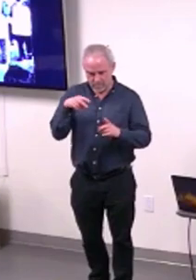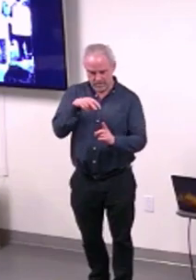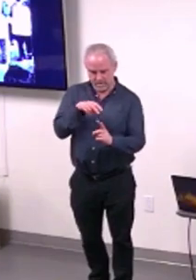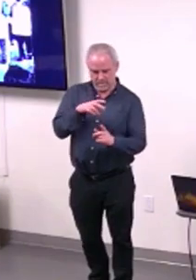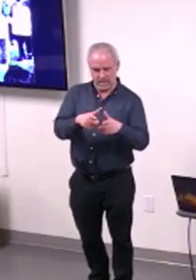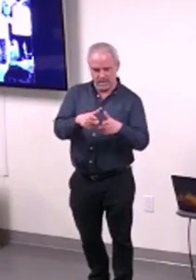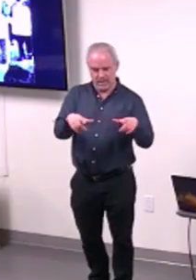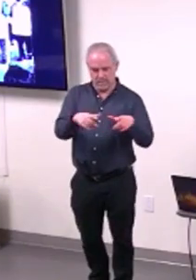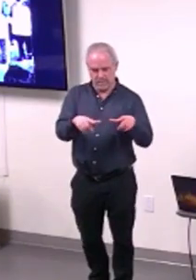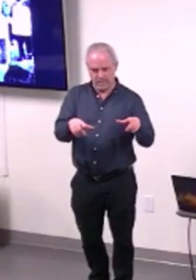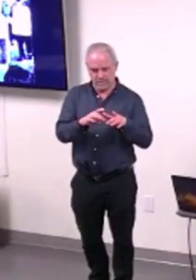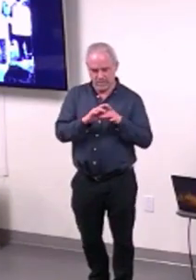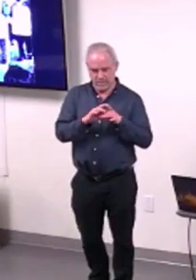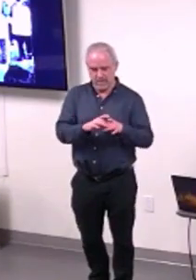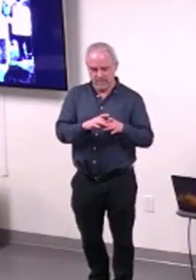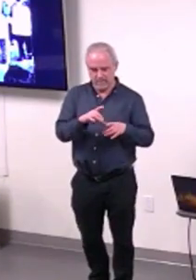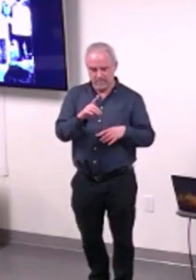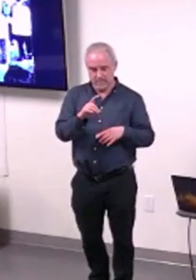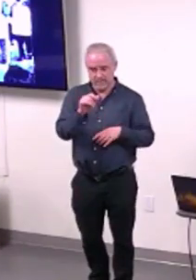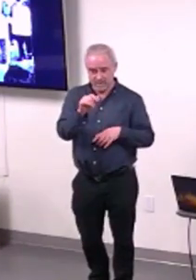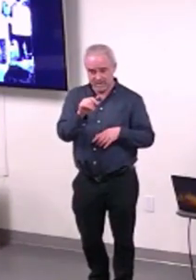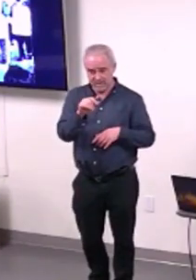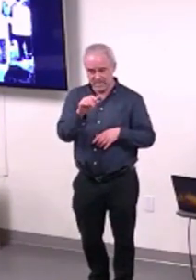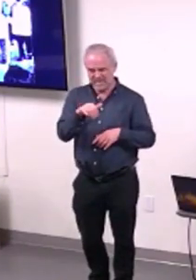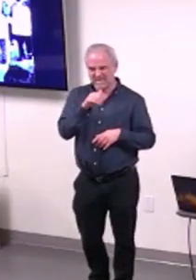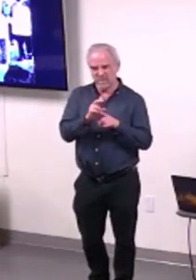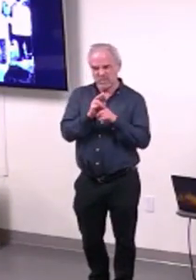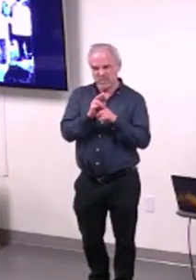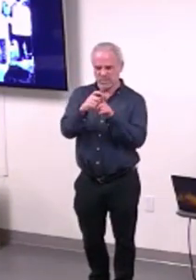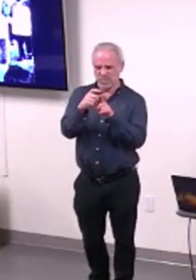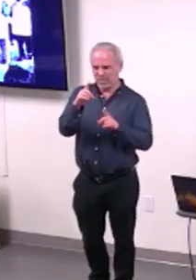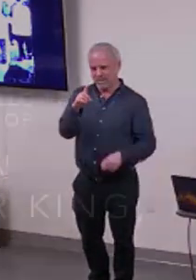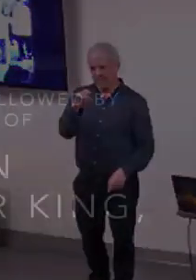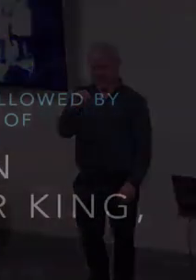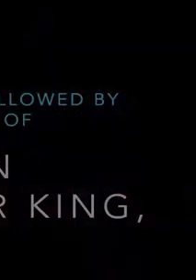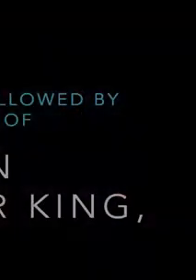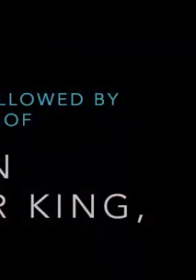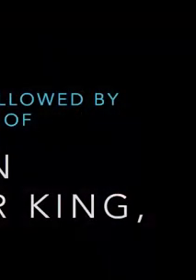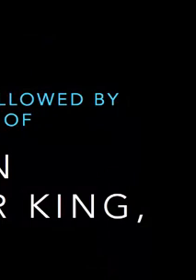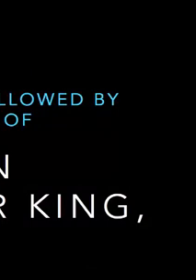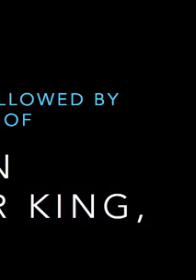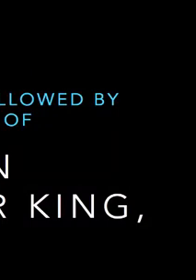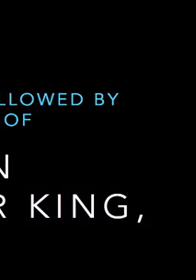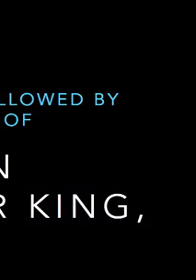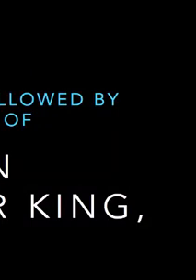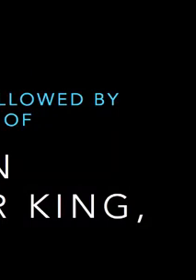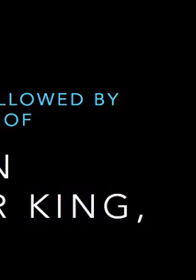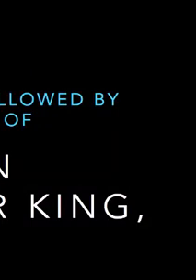that doesn't necessarily use the word disability. Dr. Martin Luther King said, "Of all the inequities that exist,